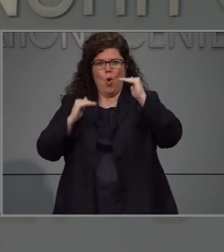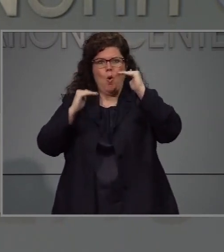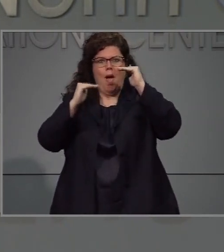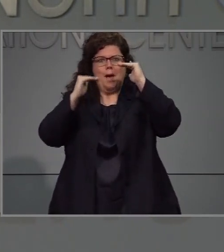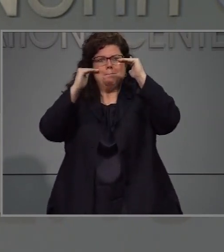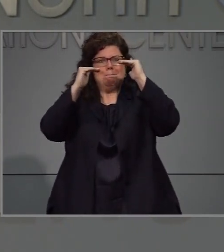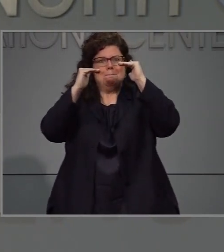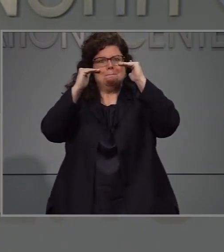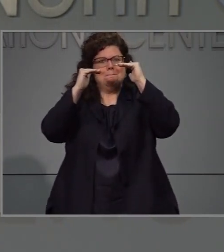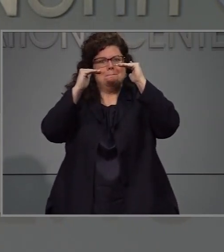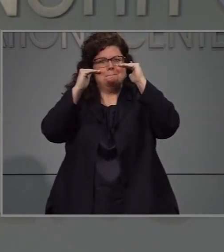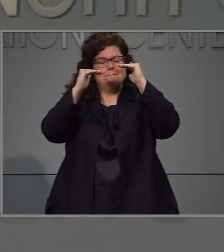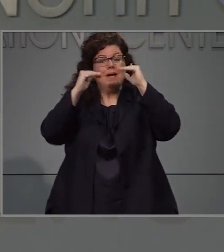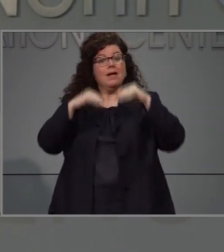DECREASING NUMBER A PERCENTAGE